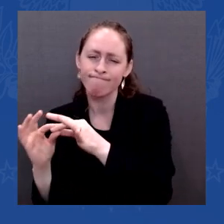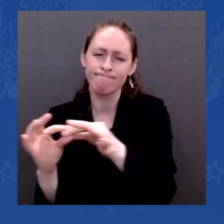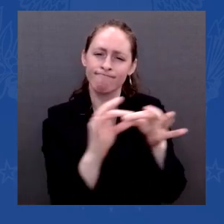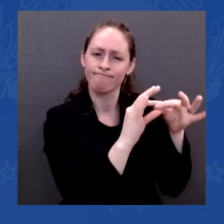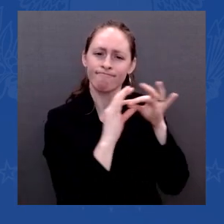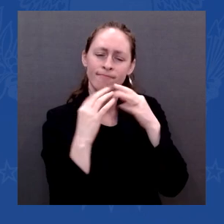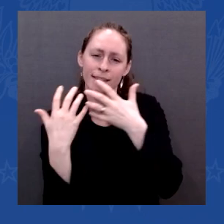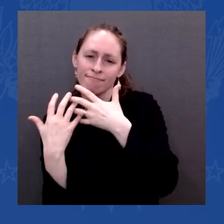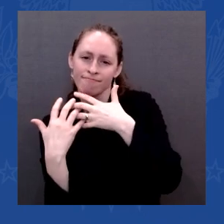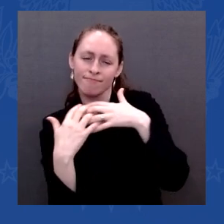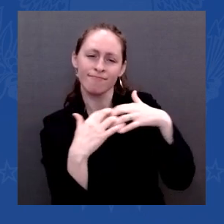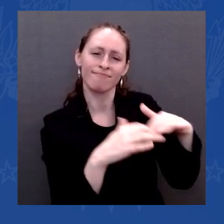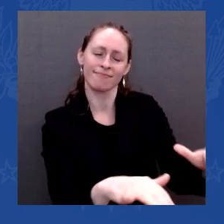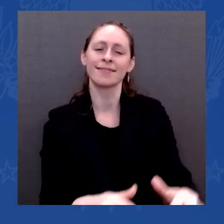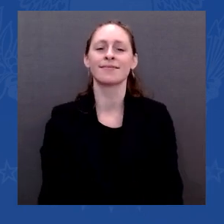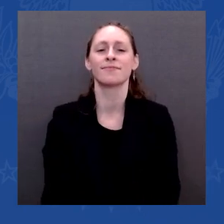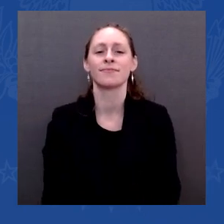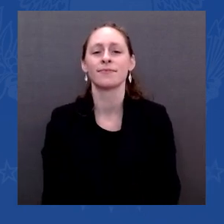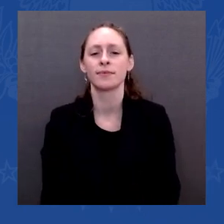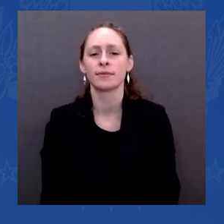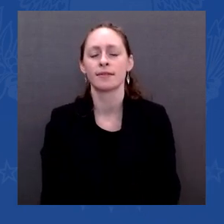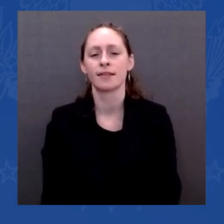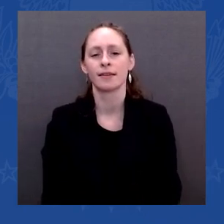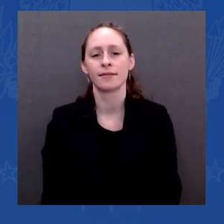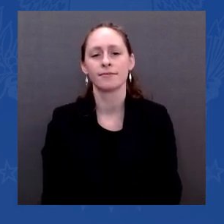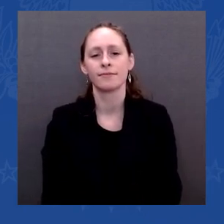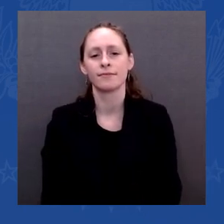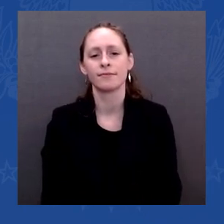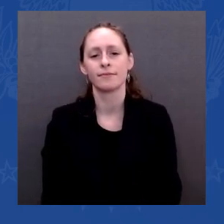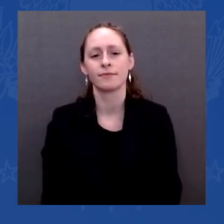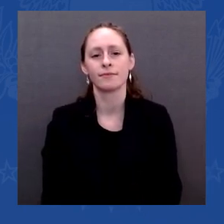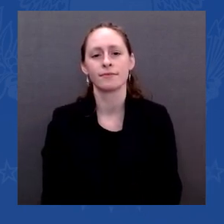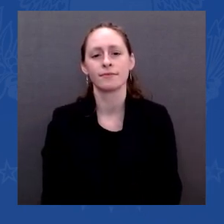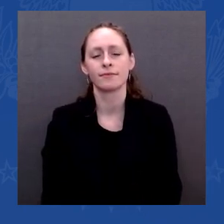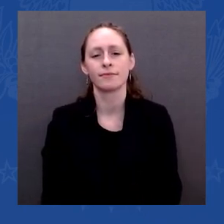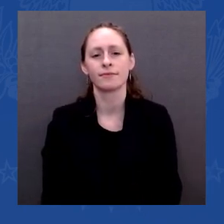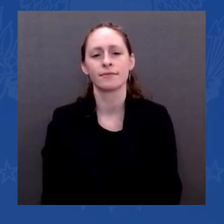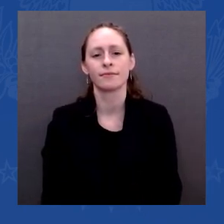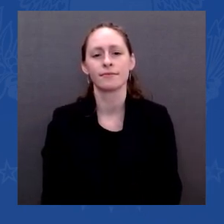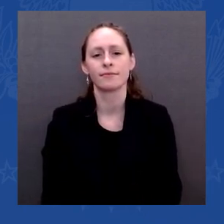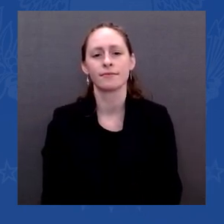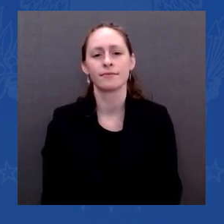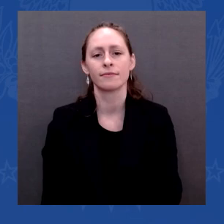I know Mitch has spoken to many of you already. And in just two months, we’ve already seen this law